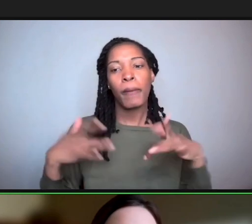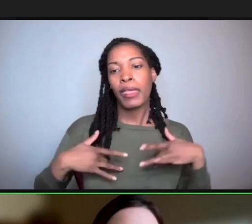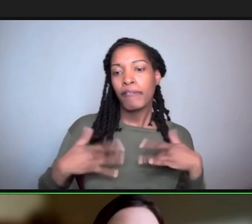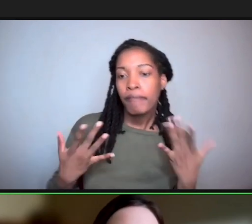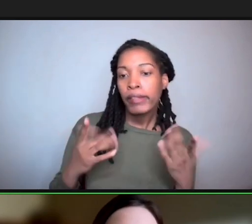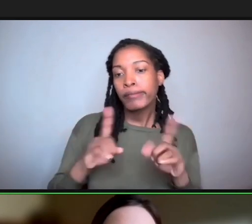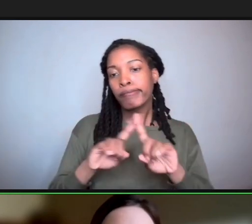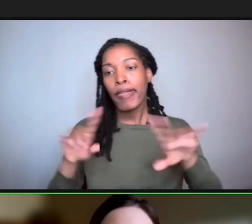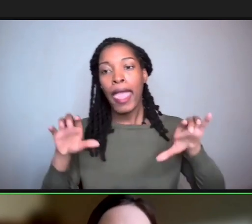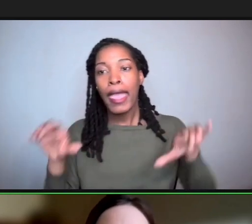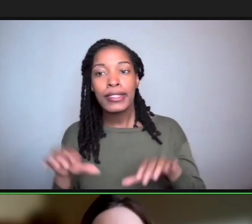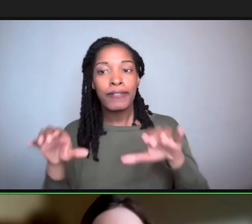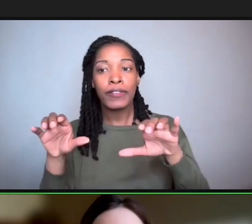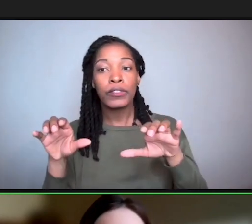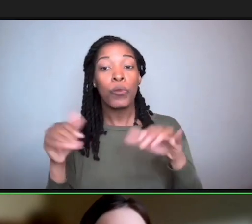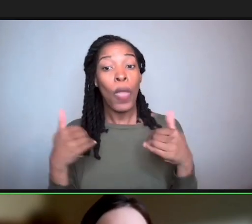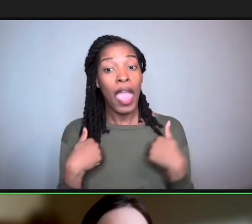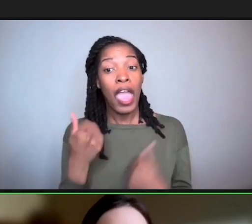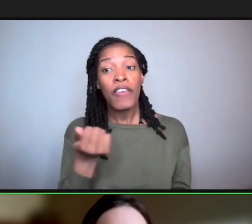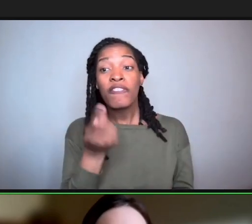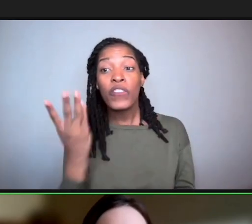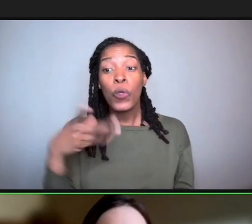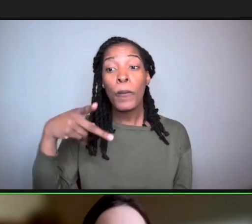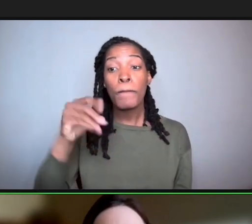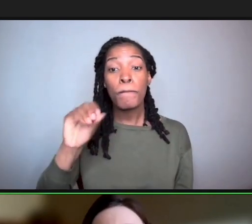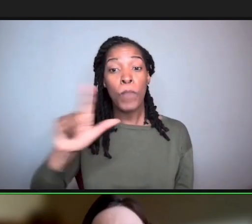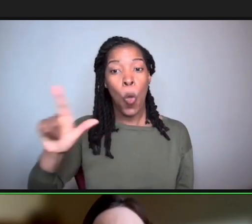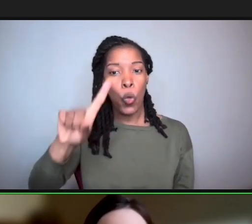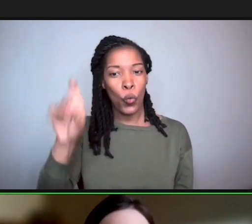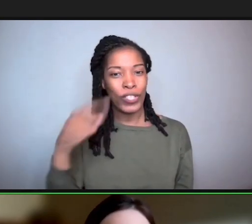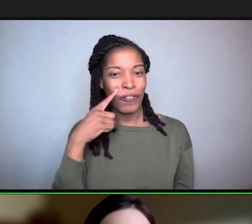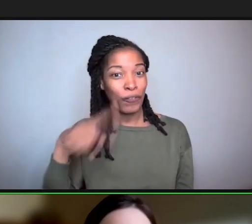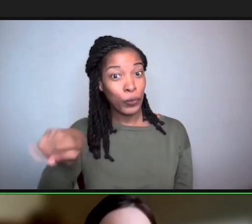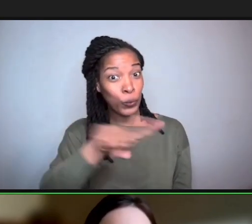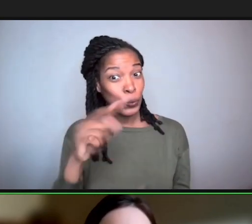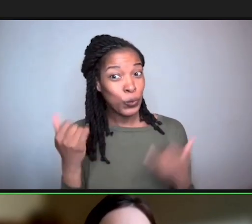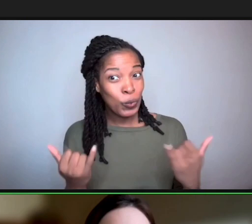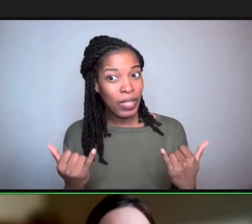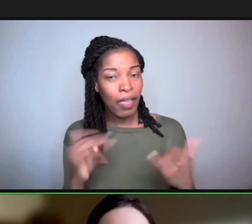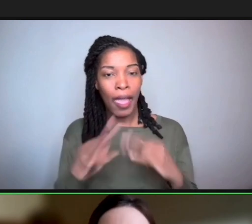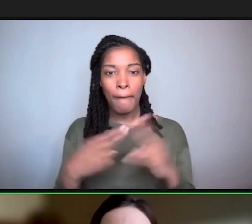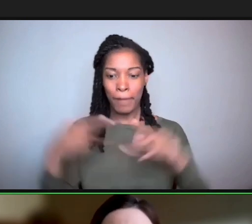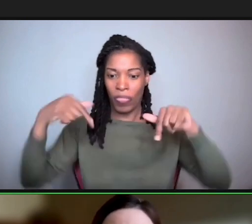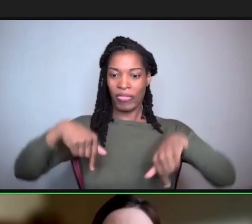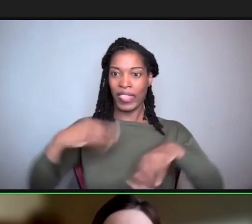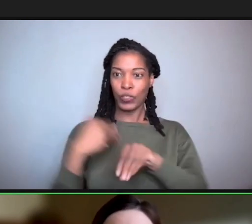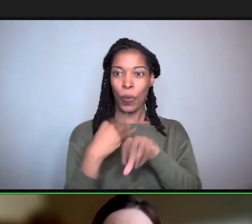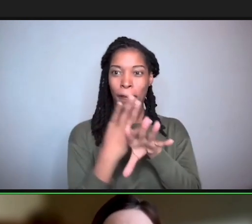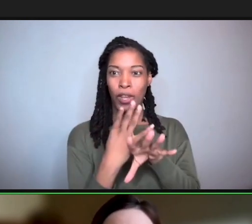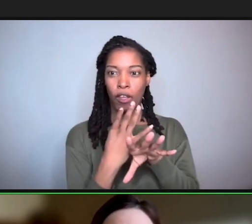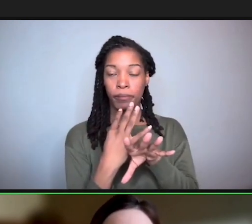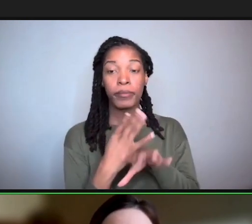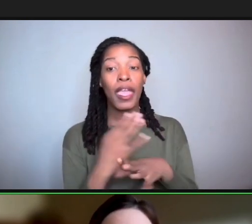So we have a few poll questions for you today about this webinar. And out of respect for your time,